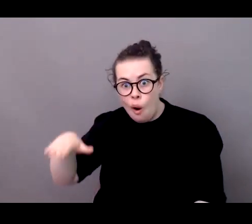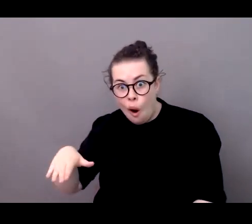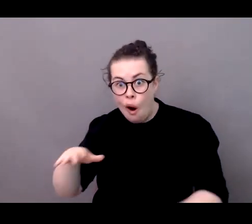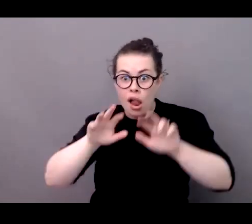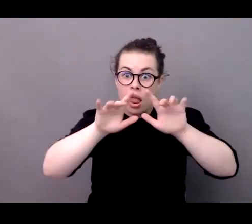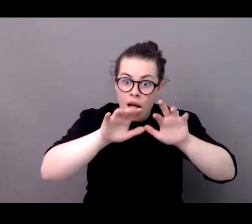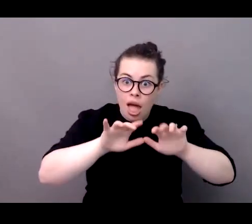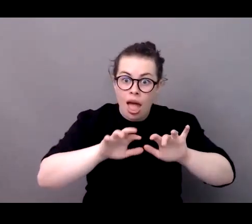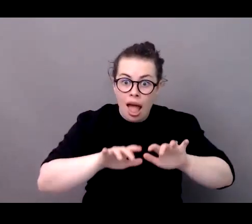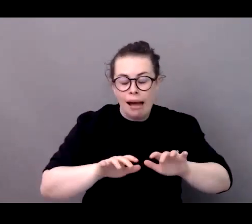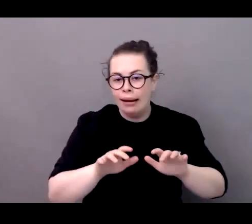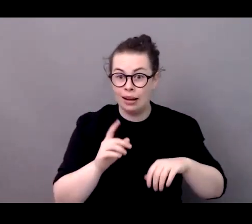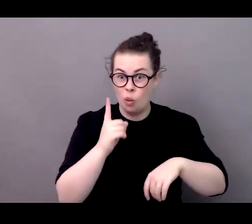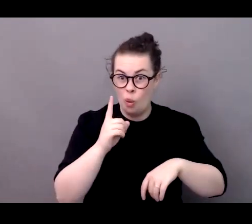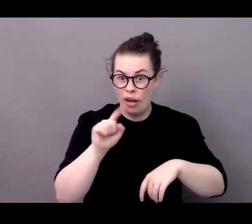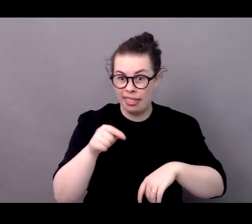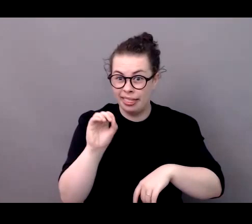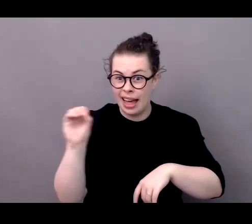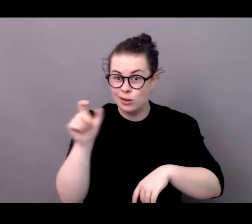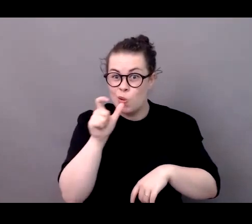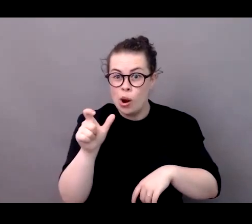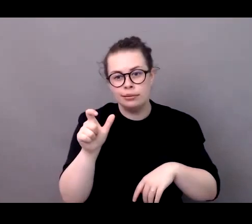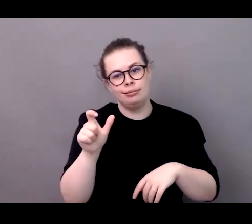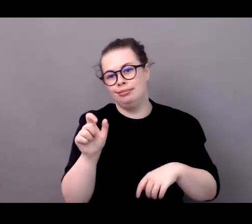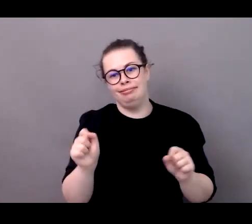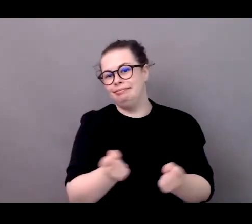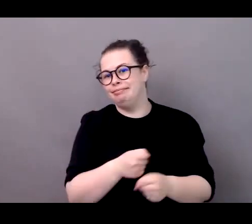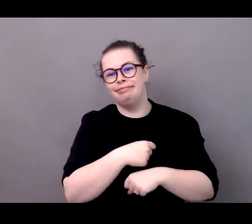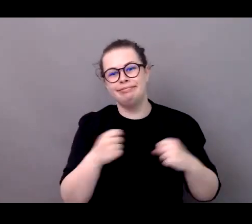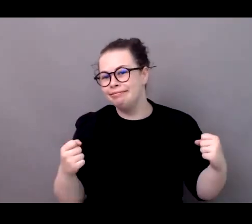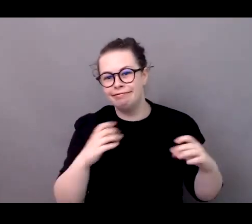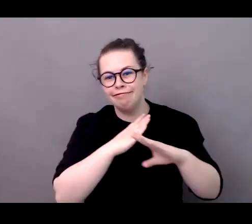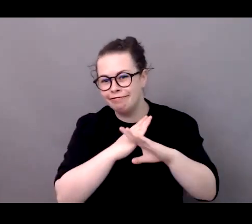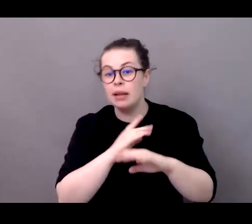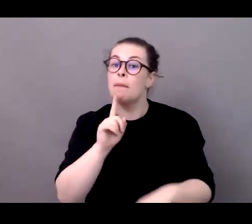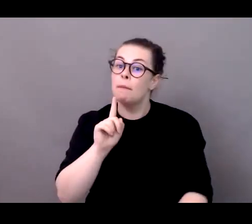1,000 words to describe everything, so you should choose only the most relevant ones,